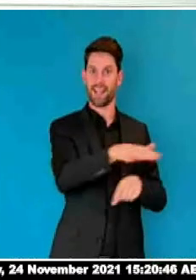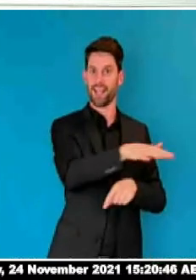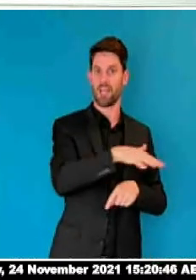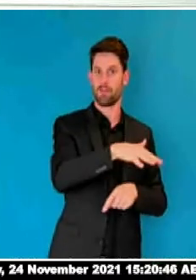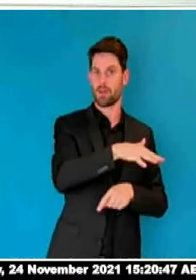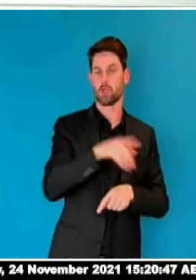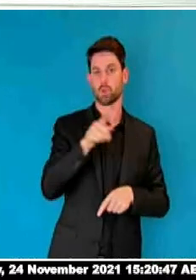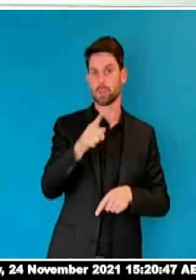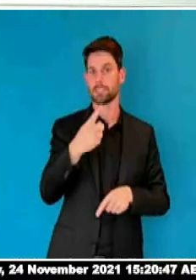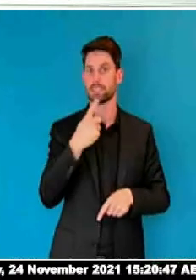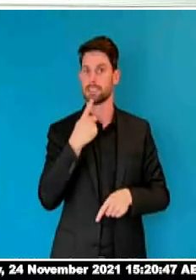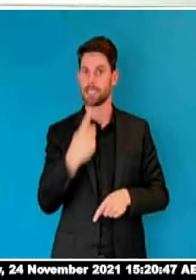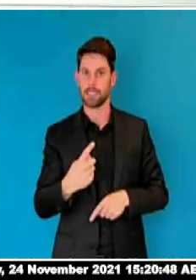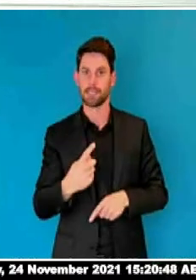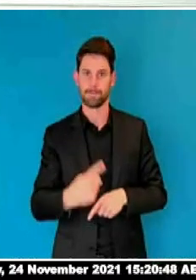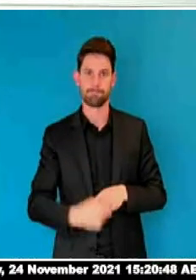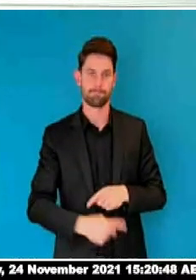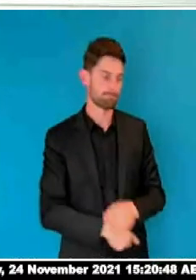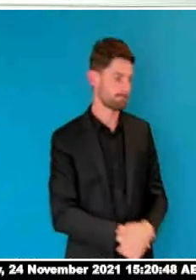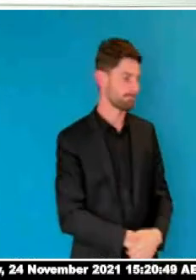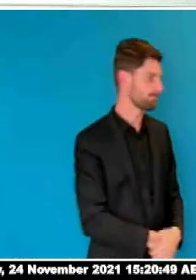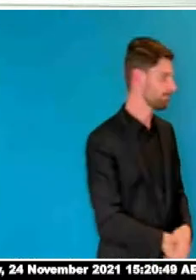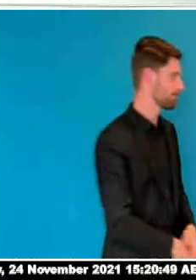Ms Weston.